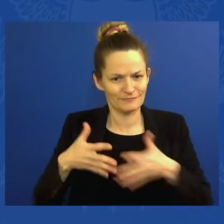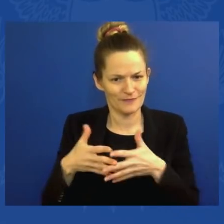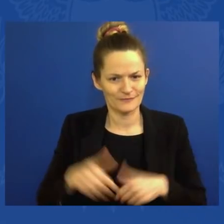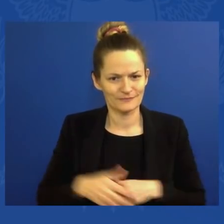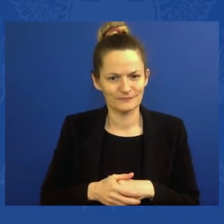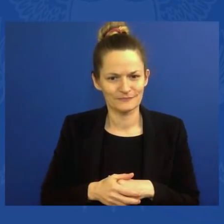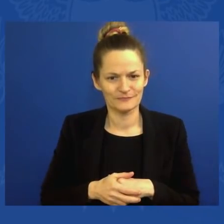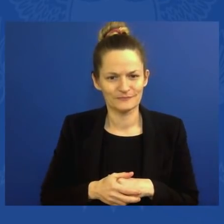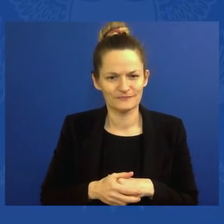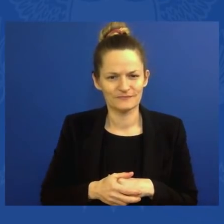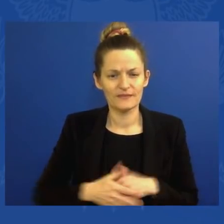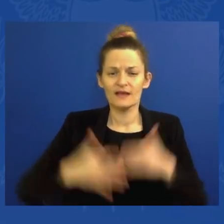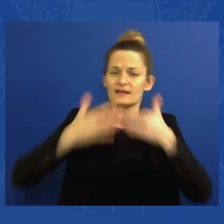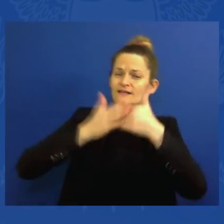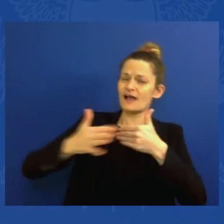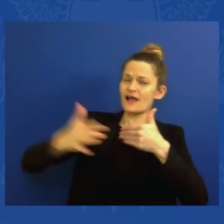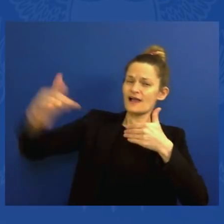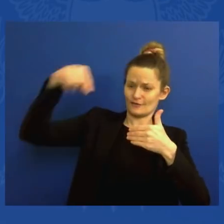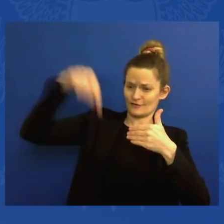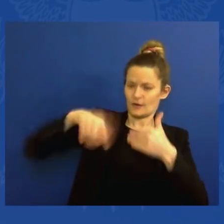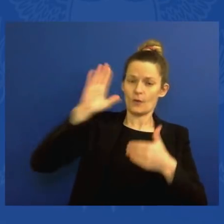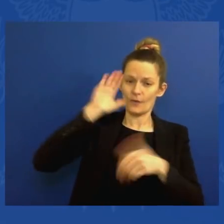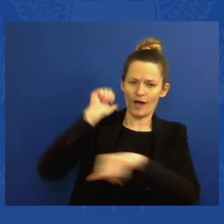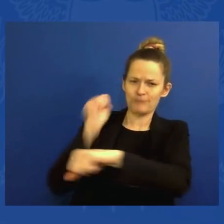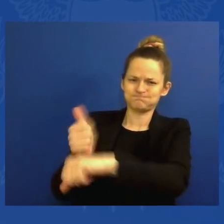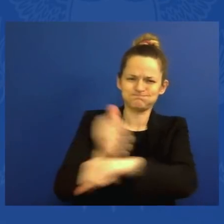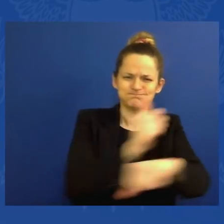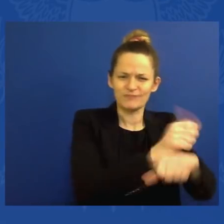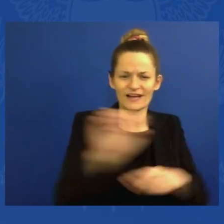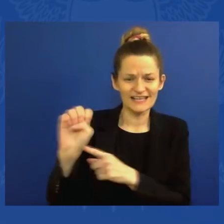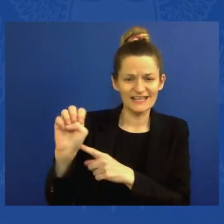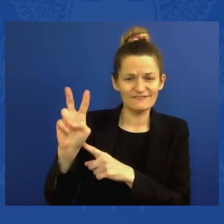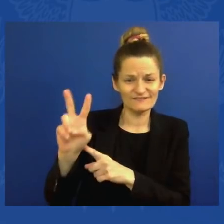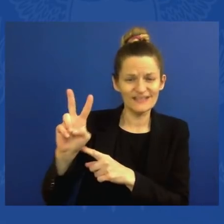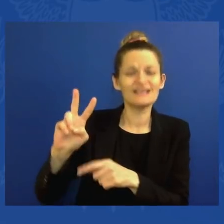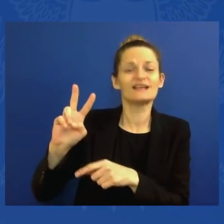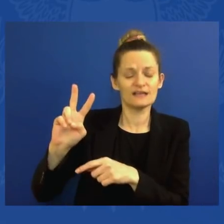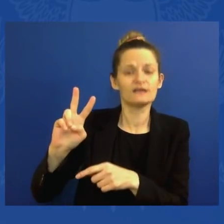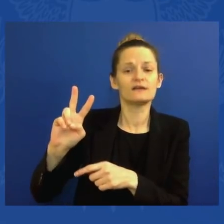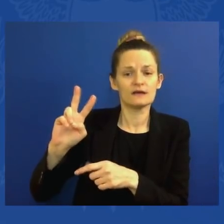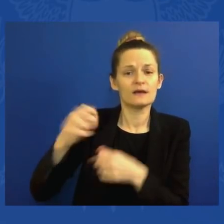to support our goal to produce more than a million EV chargers over the next four years.